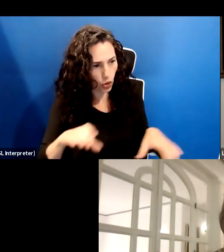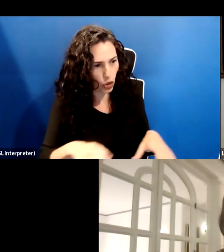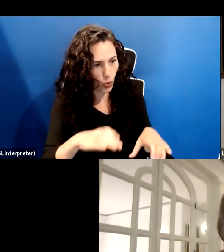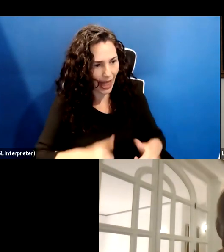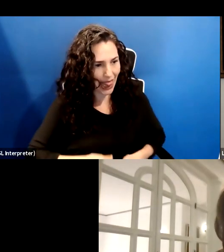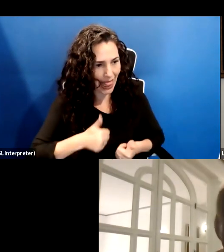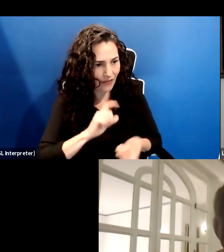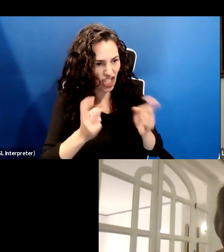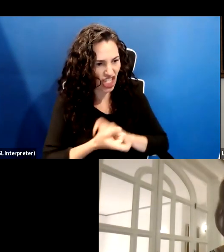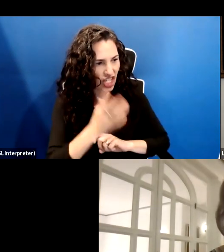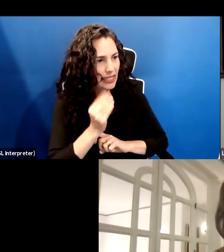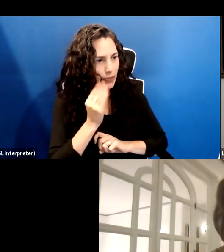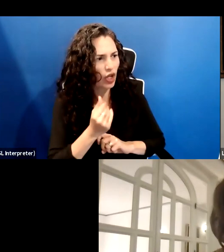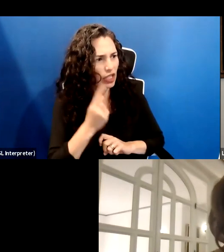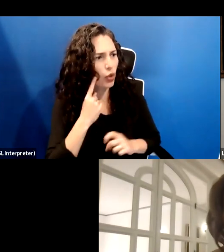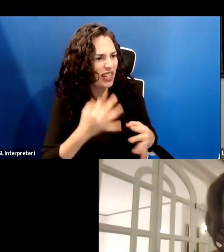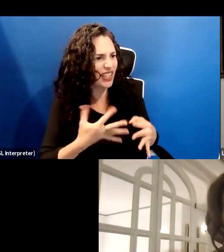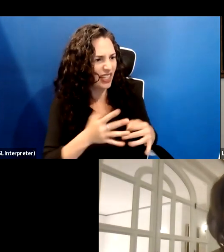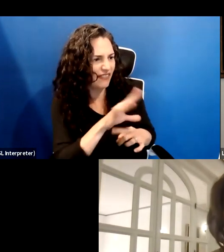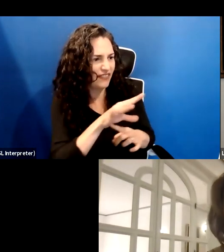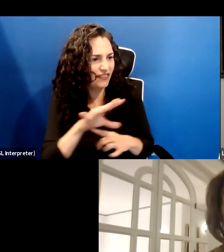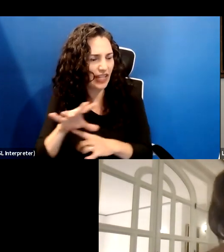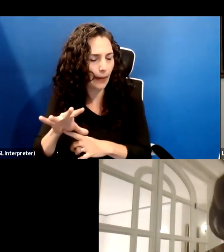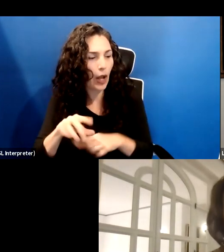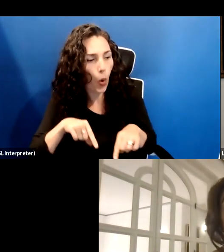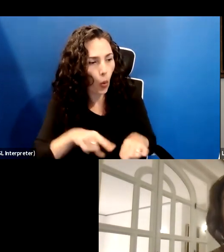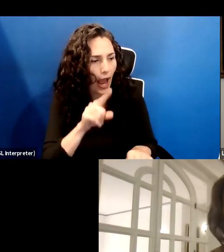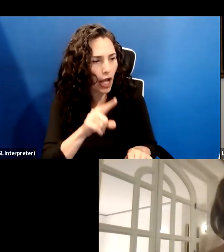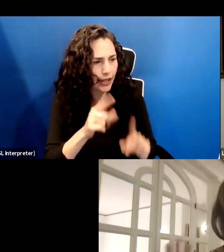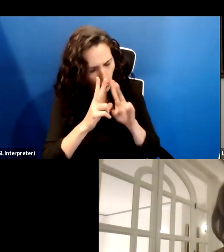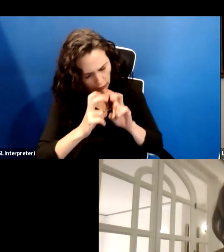that they were going through as they were discovering themselves or, you know,